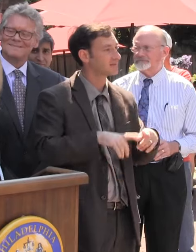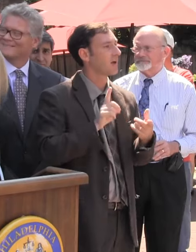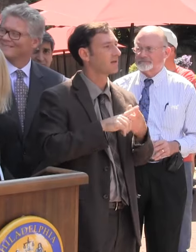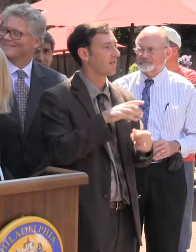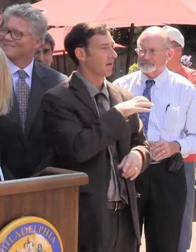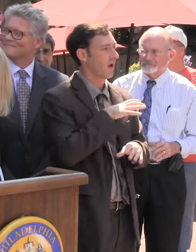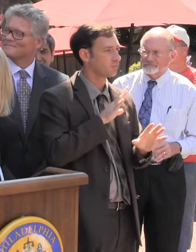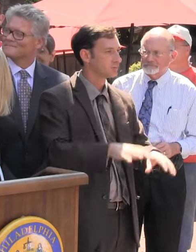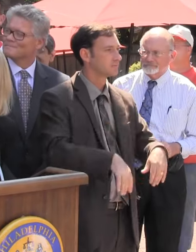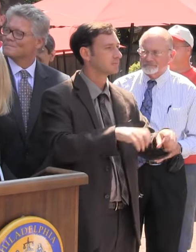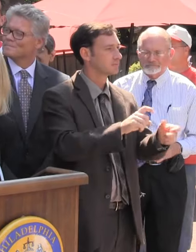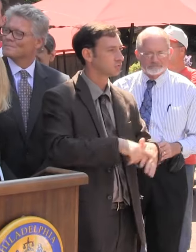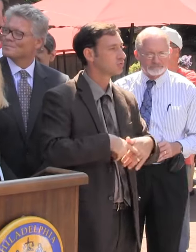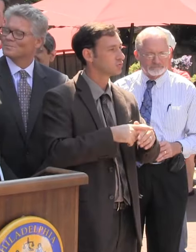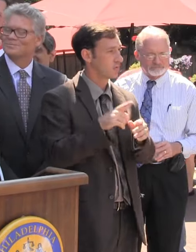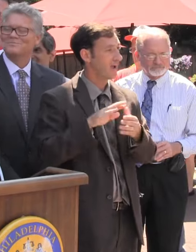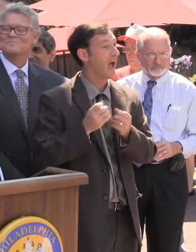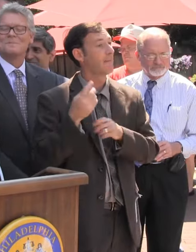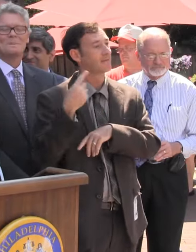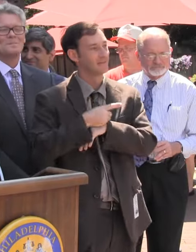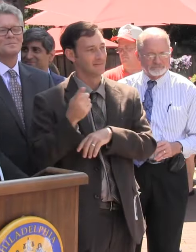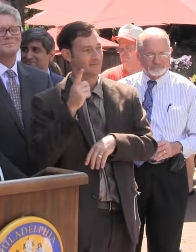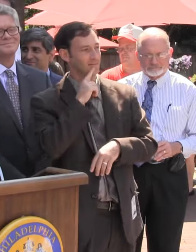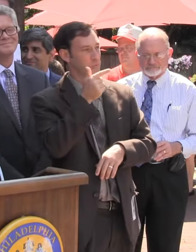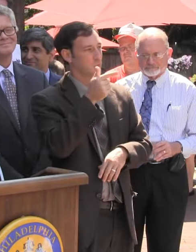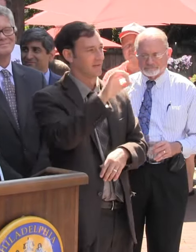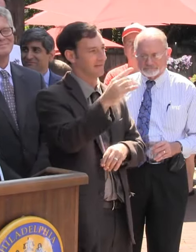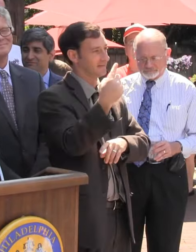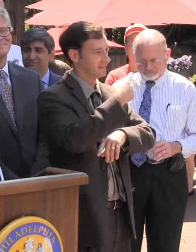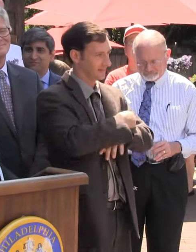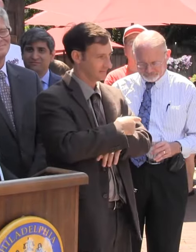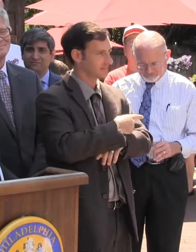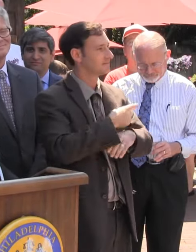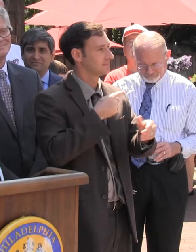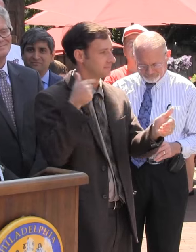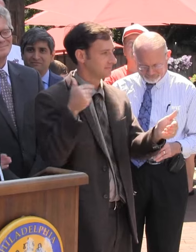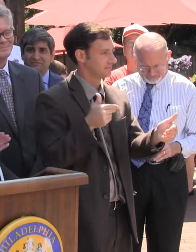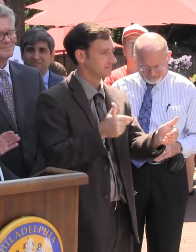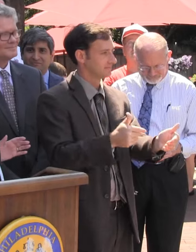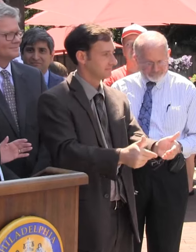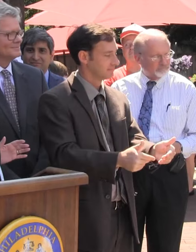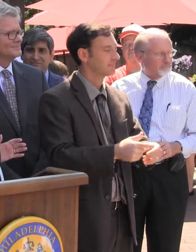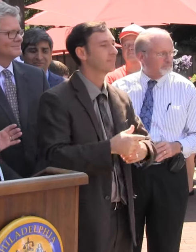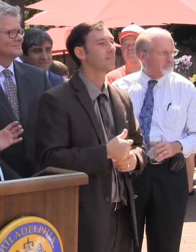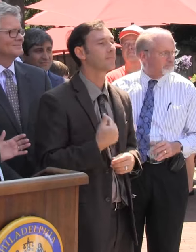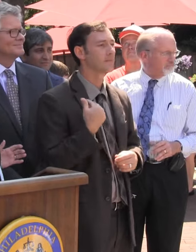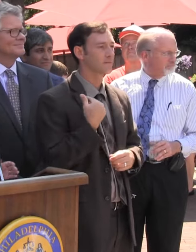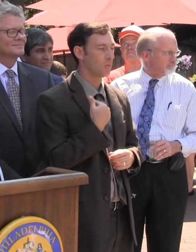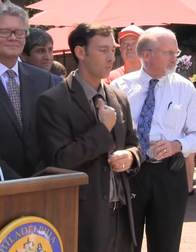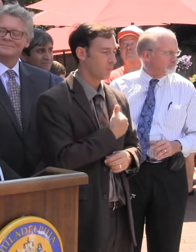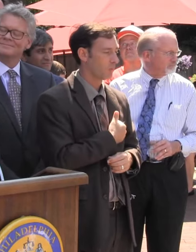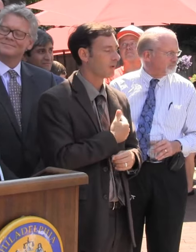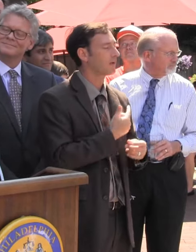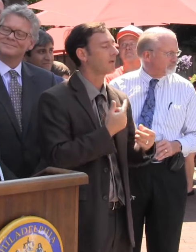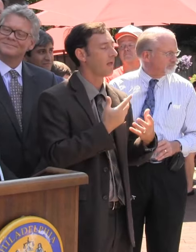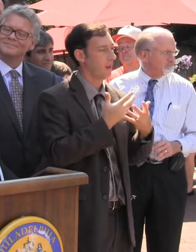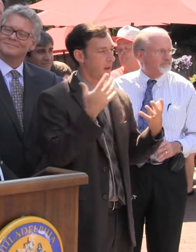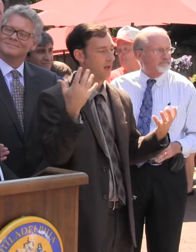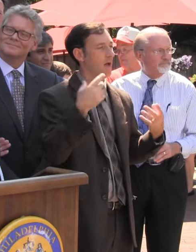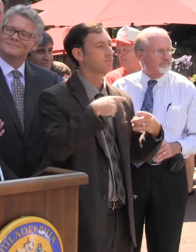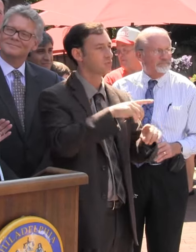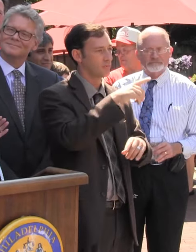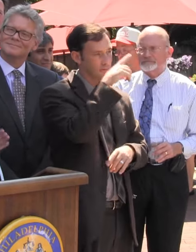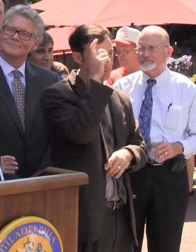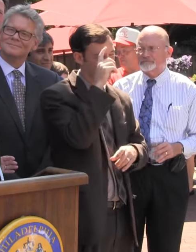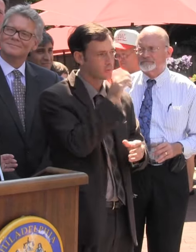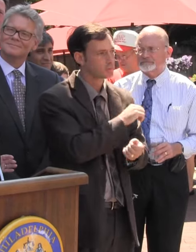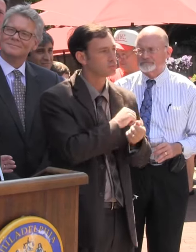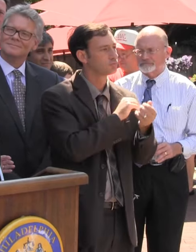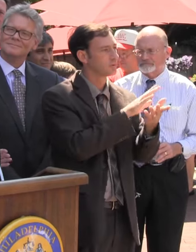how many days Bob? 28 days. We have spent much of the summer addressing the very necessary